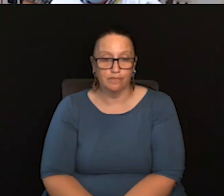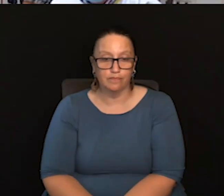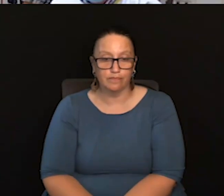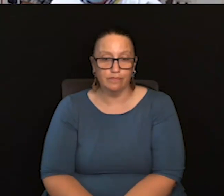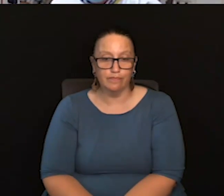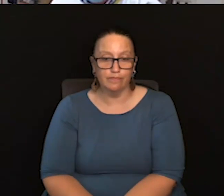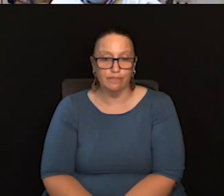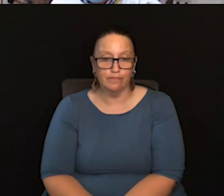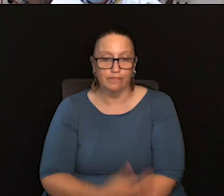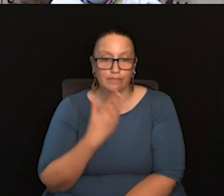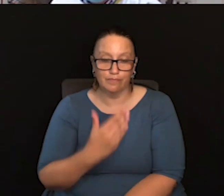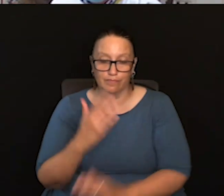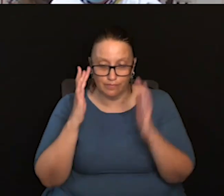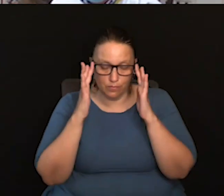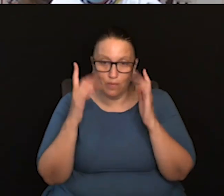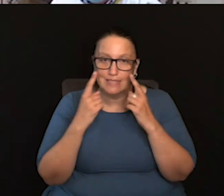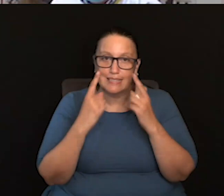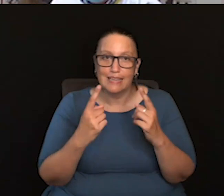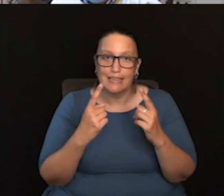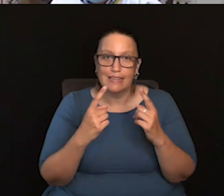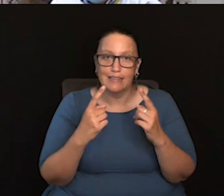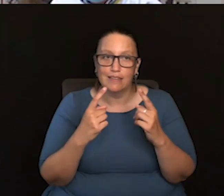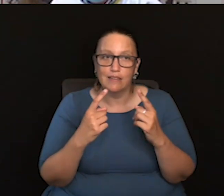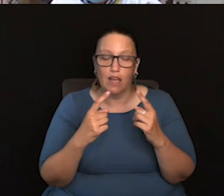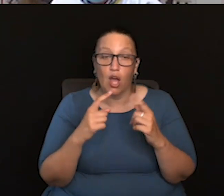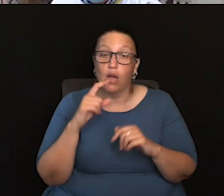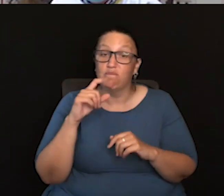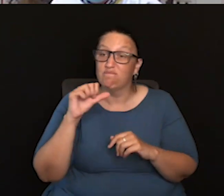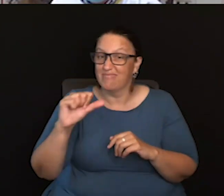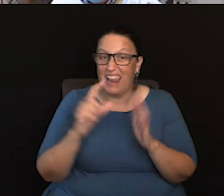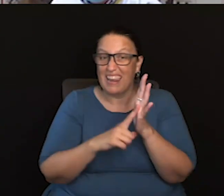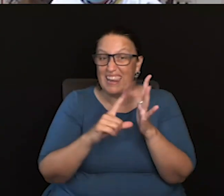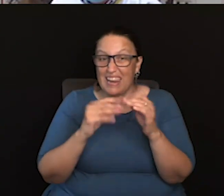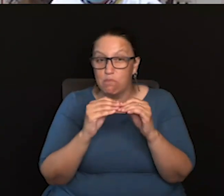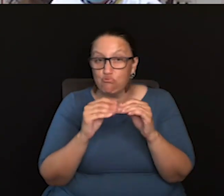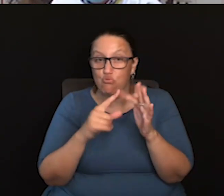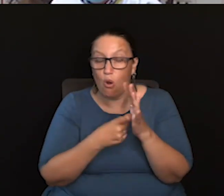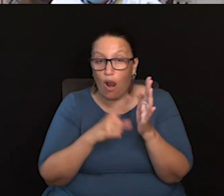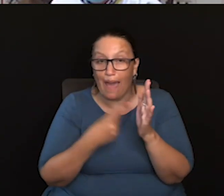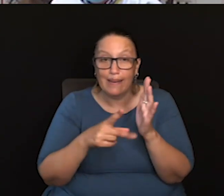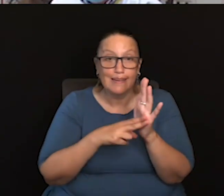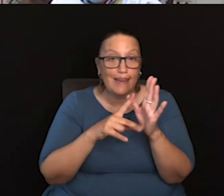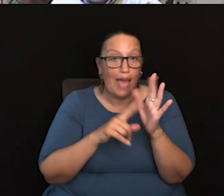Do you think this is a judgement on the government's handling of the pandemic and frustrations towards that?